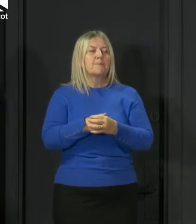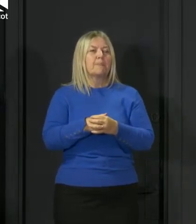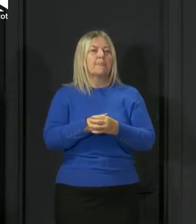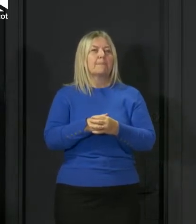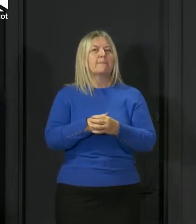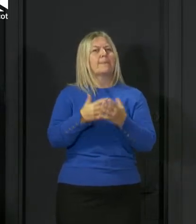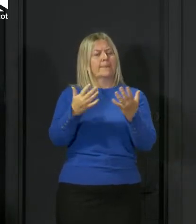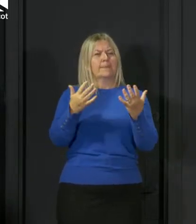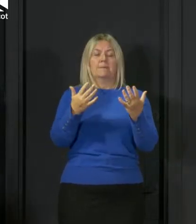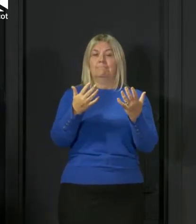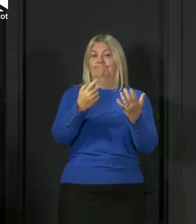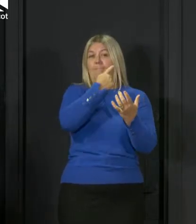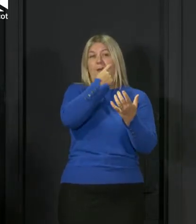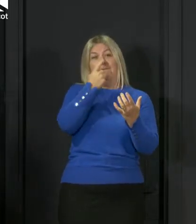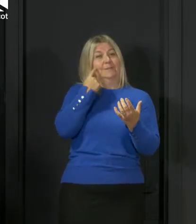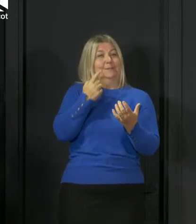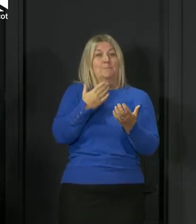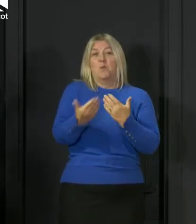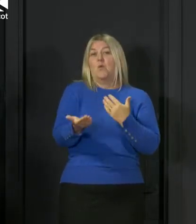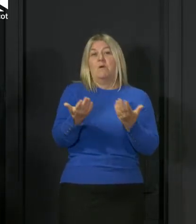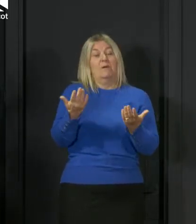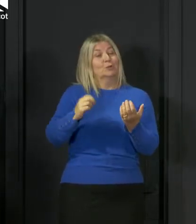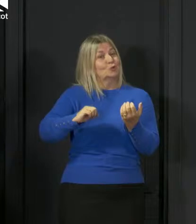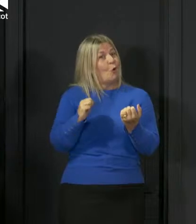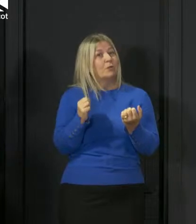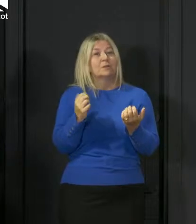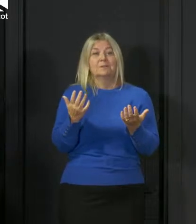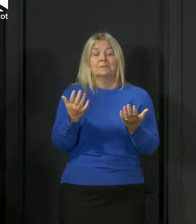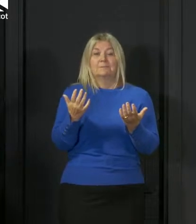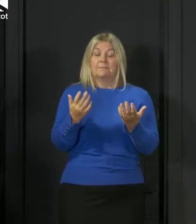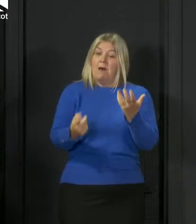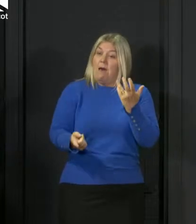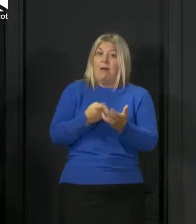This is further evidence that in Scotland as it is in many countries,